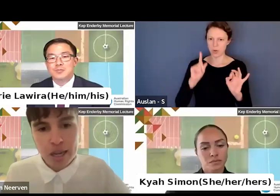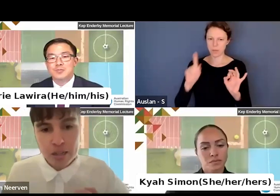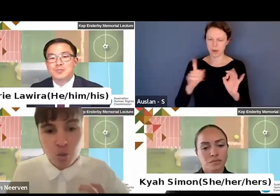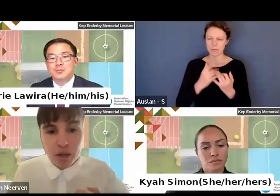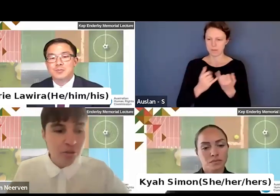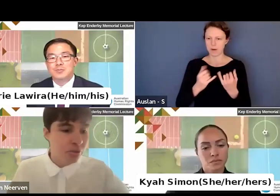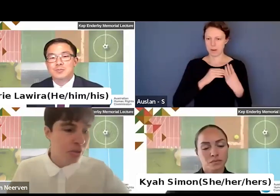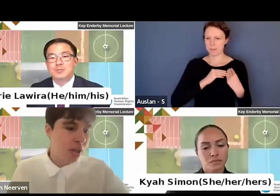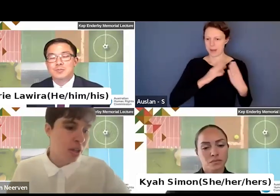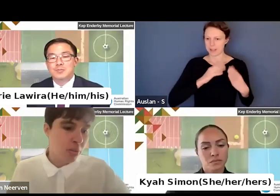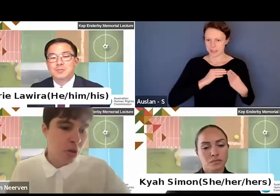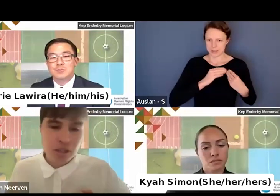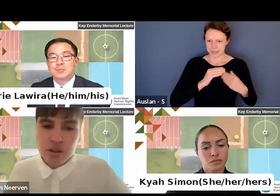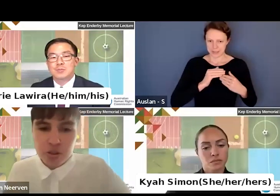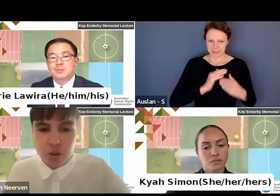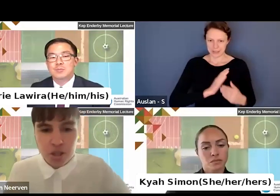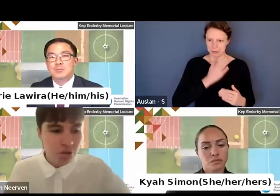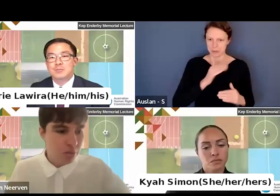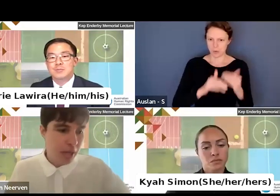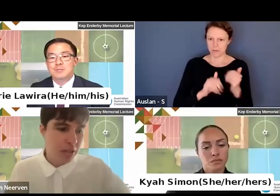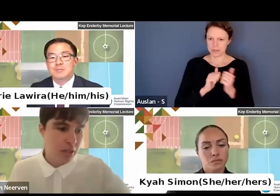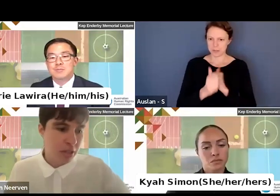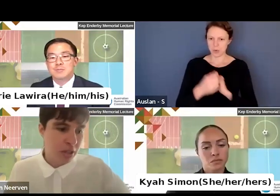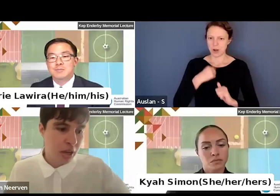is one of the most influential spaces